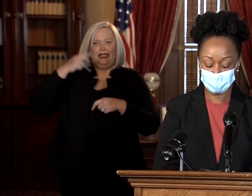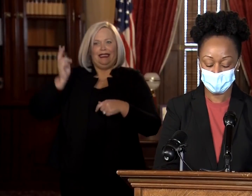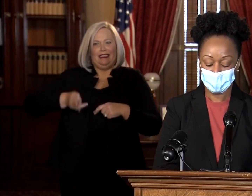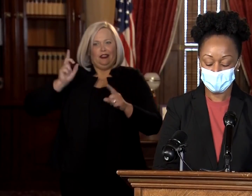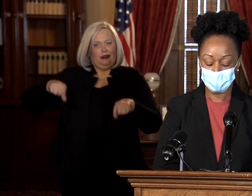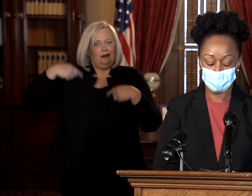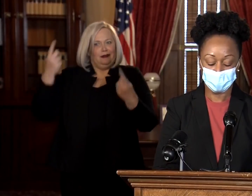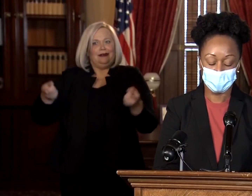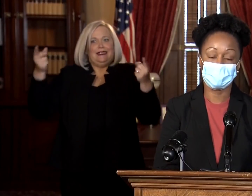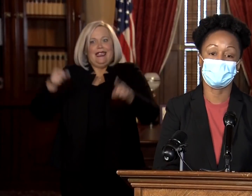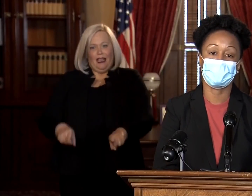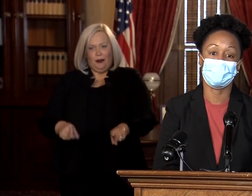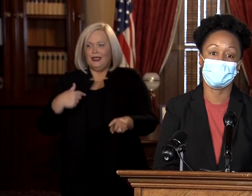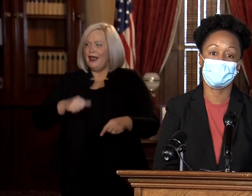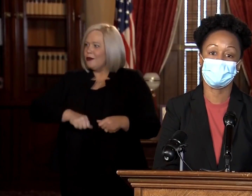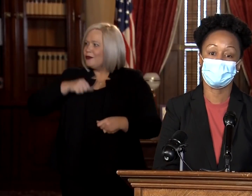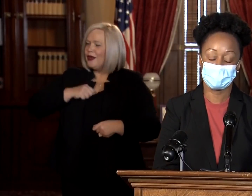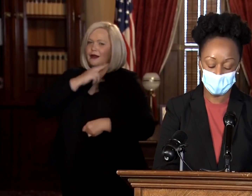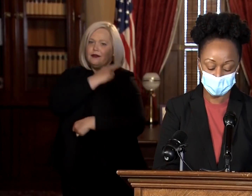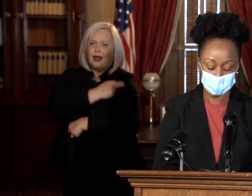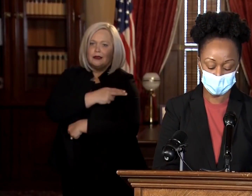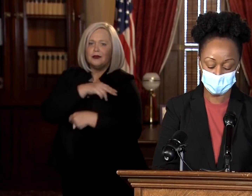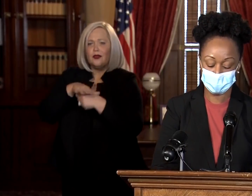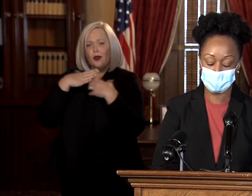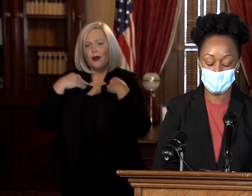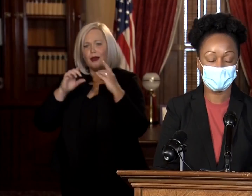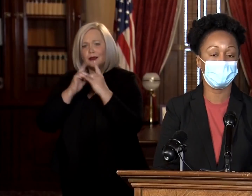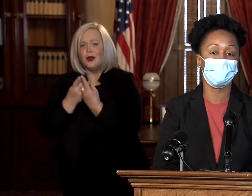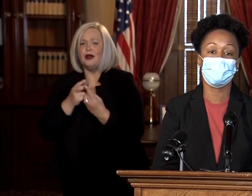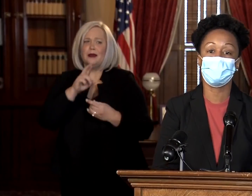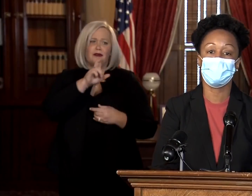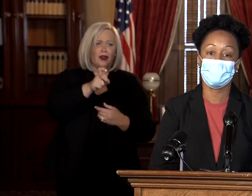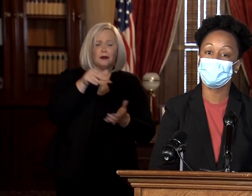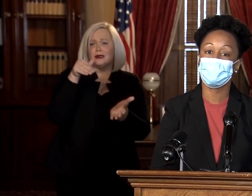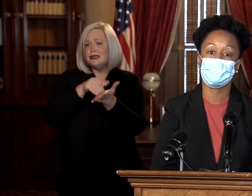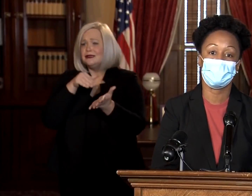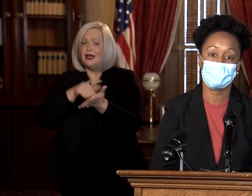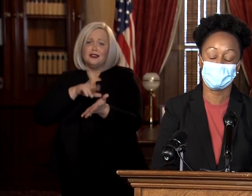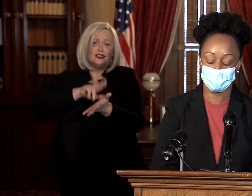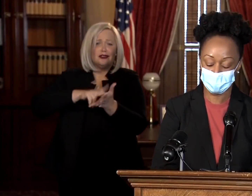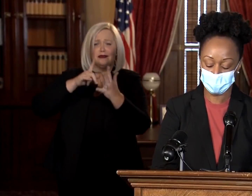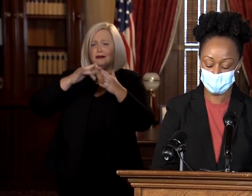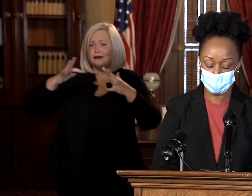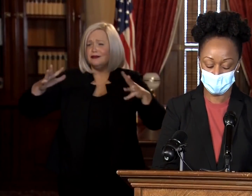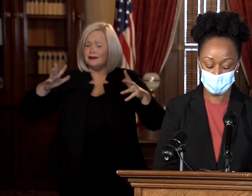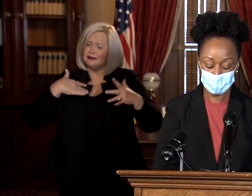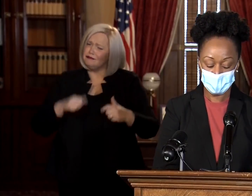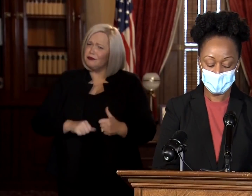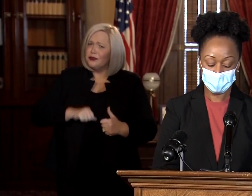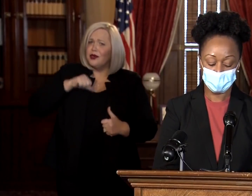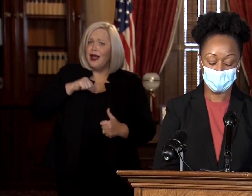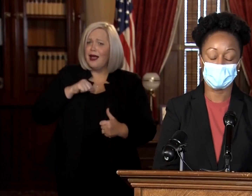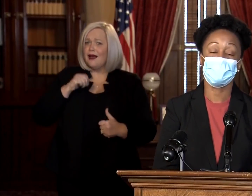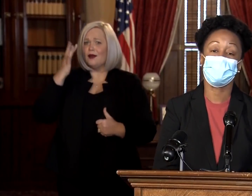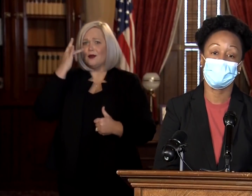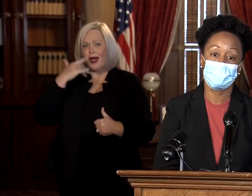upcoming weeks. This is historic. This is historic. I’m so proud of the hospitals, I’m so proud of the hospitals, the local health departments, the local health departments, pharmacies, doctors, nurses, and